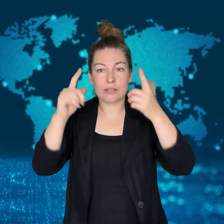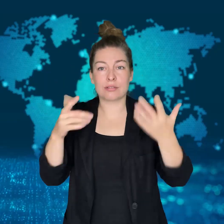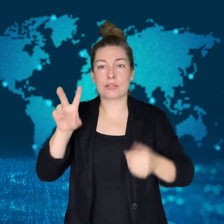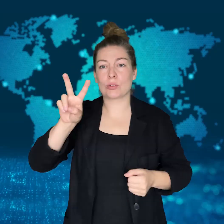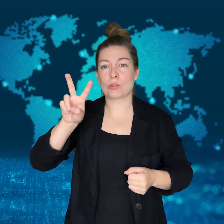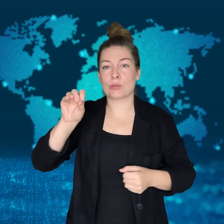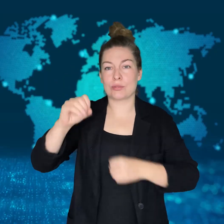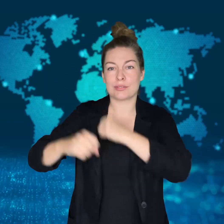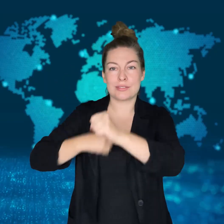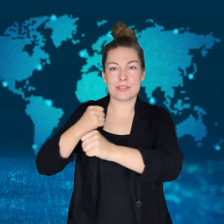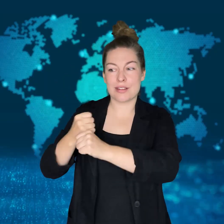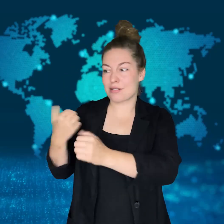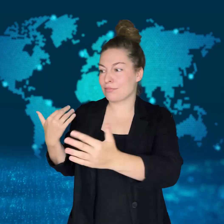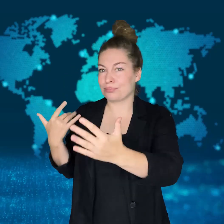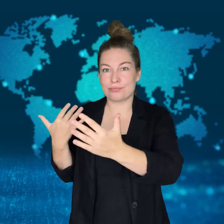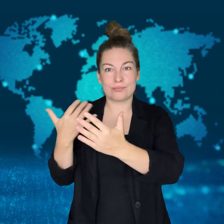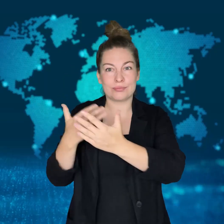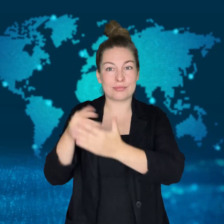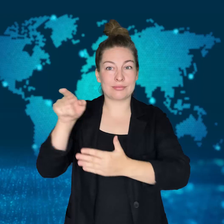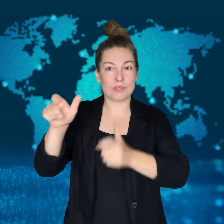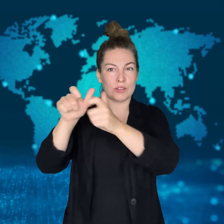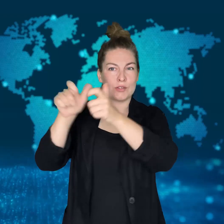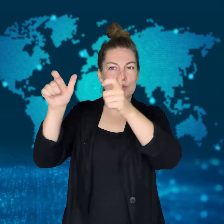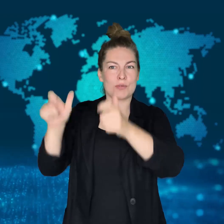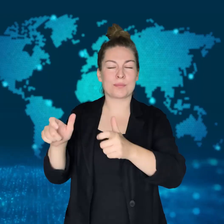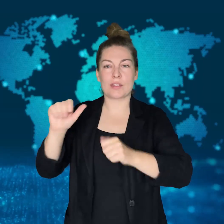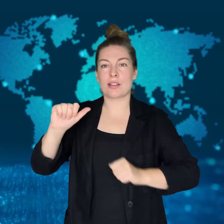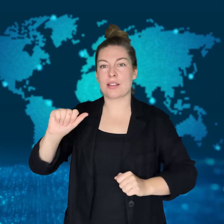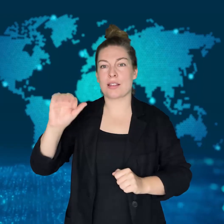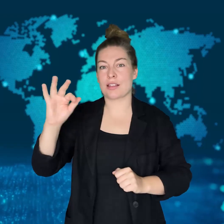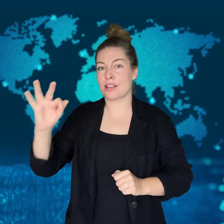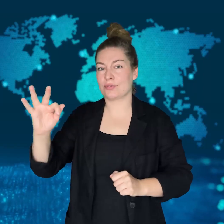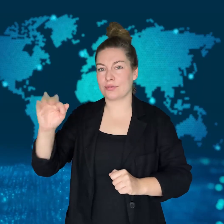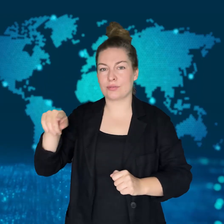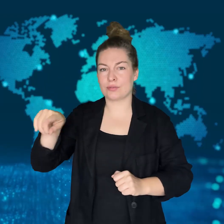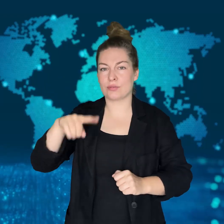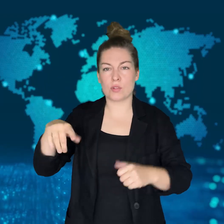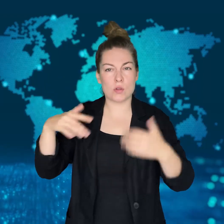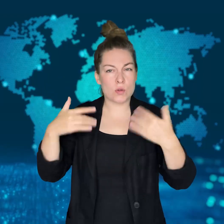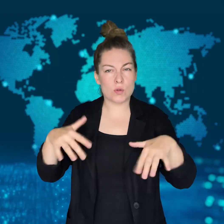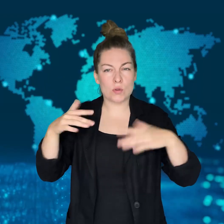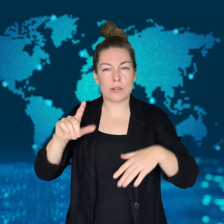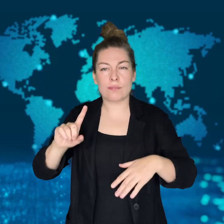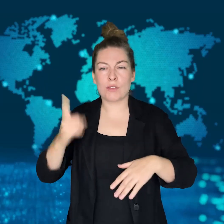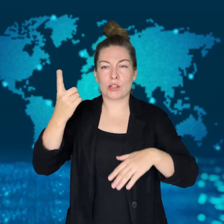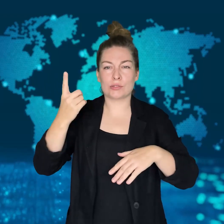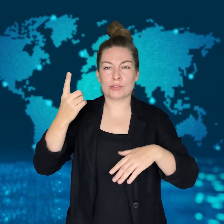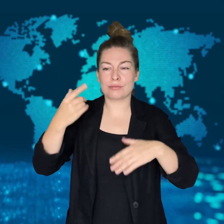the events acted "with their eyes wide open."